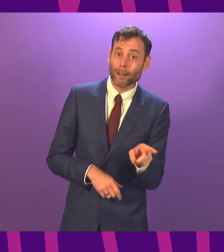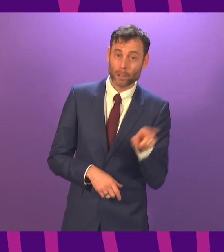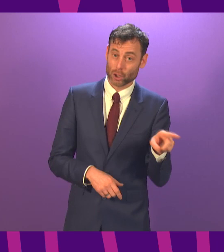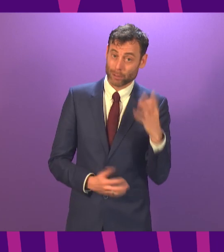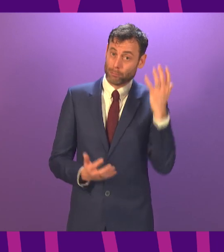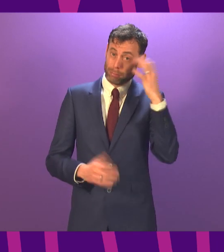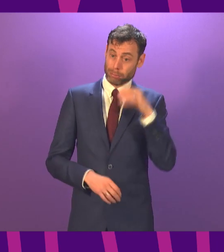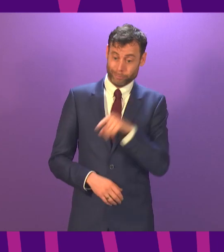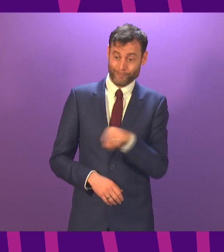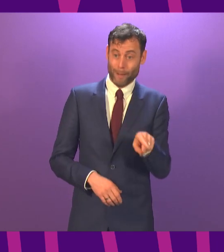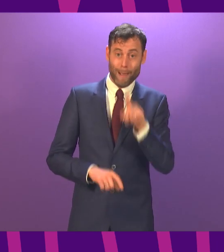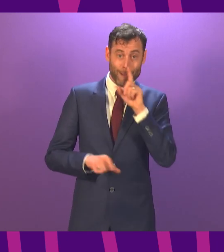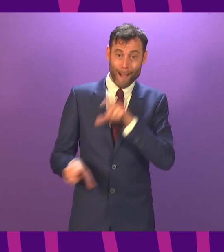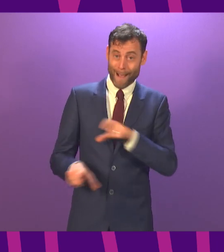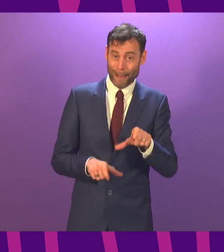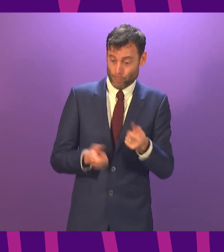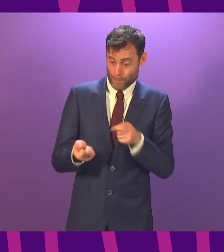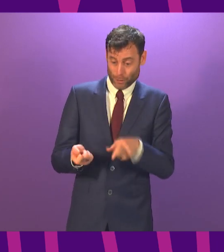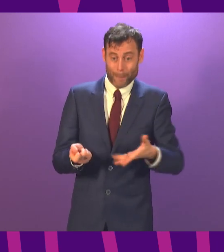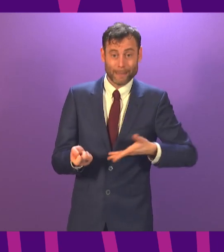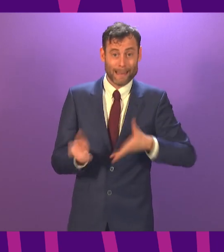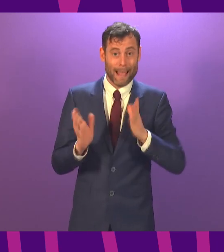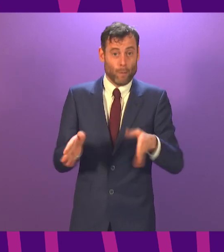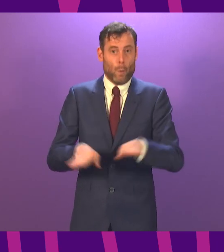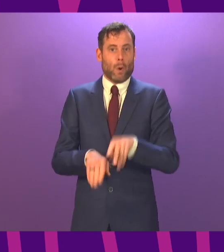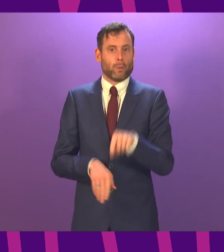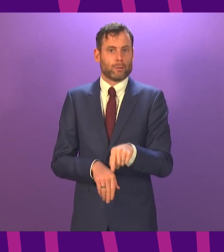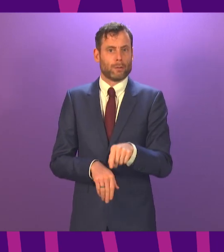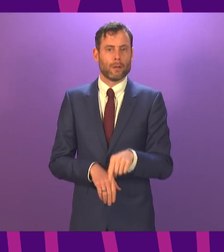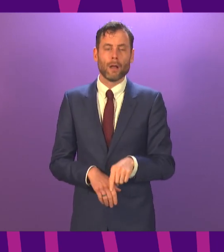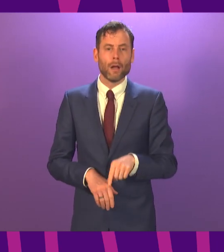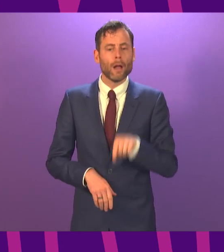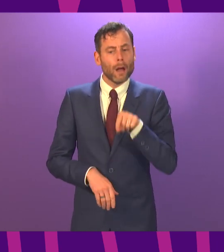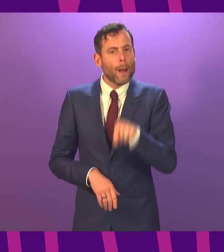They, and thousands like them, have done everything that has been asked of them, but they have